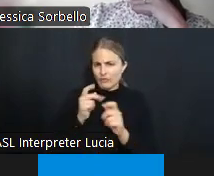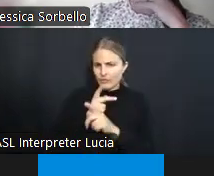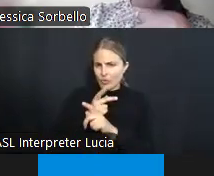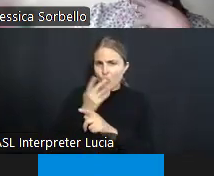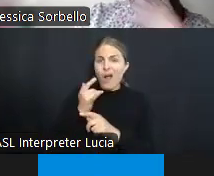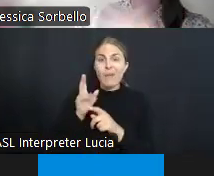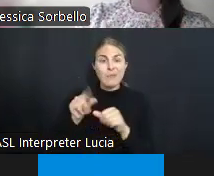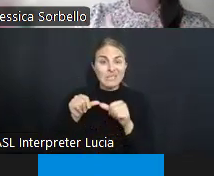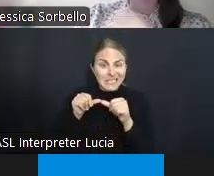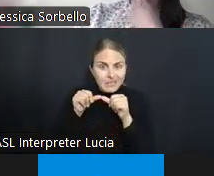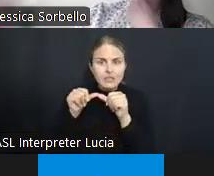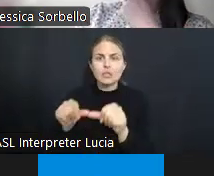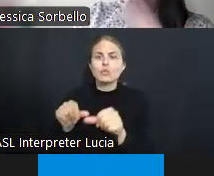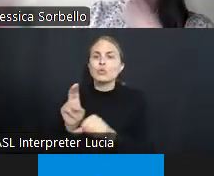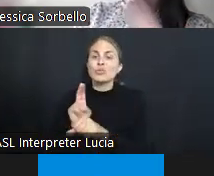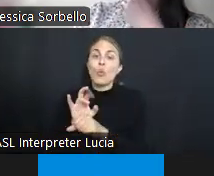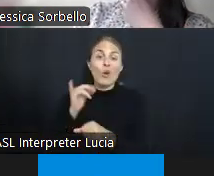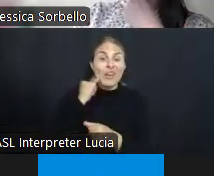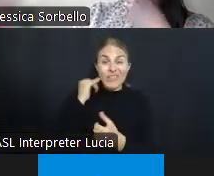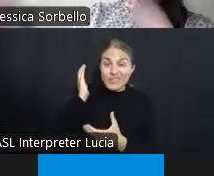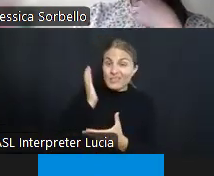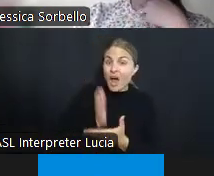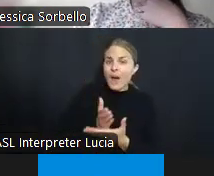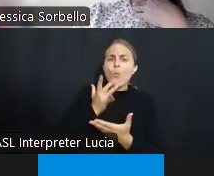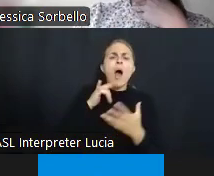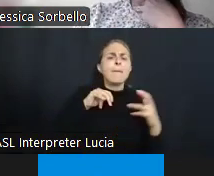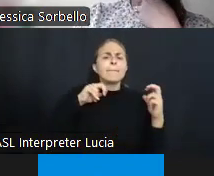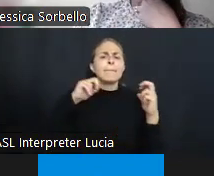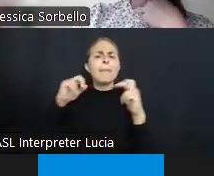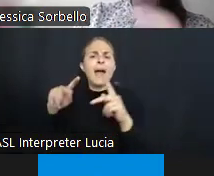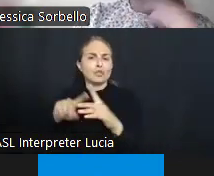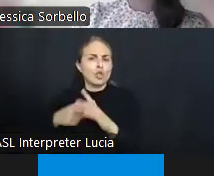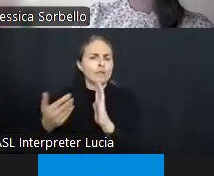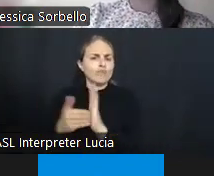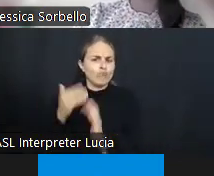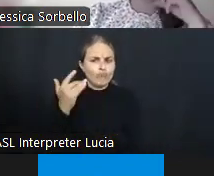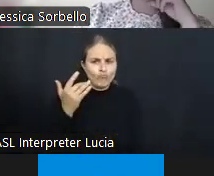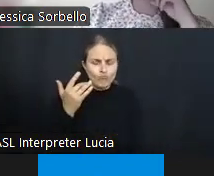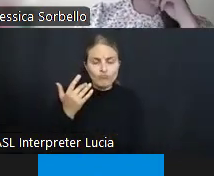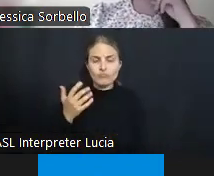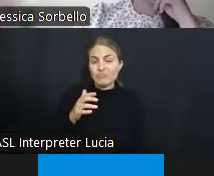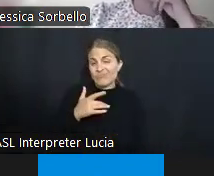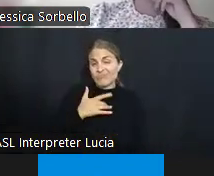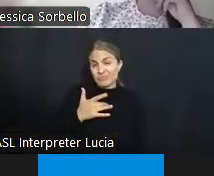which again is something that has a huge stigma associated with it. Especially when we look at folks coming out of